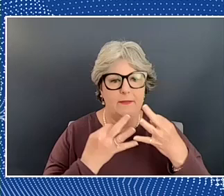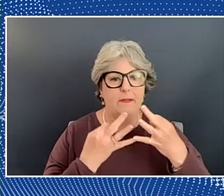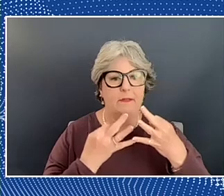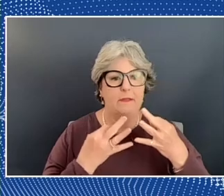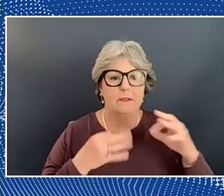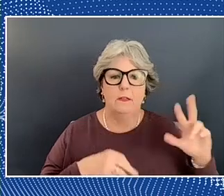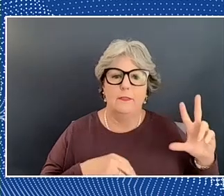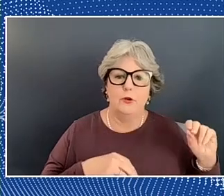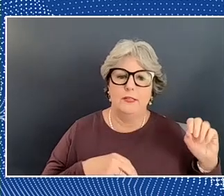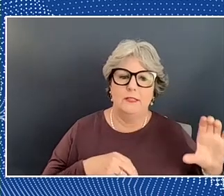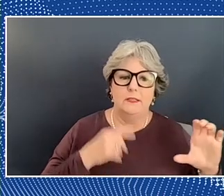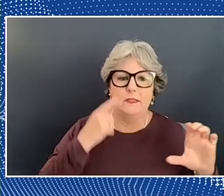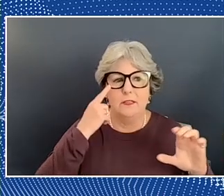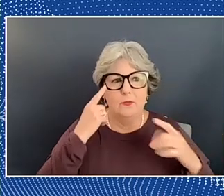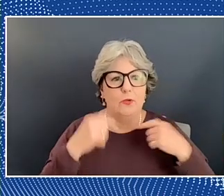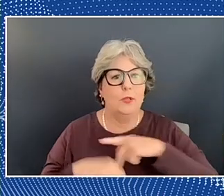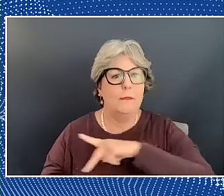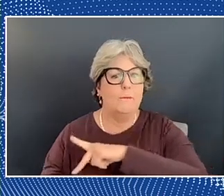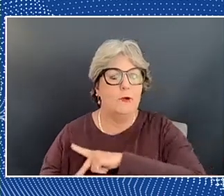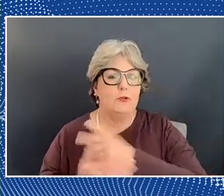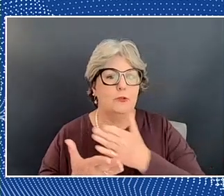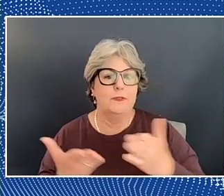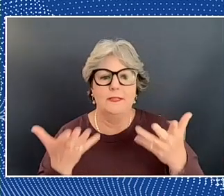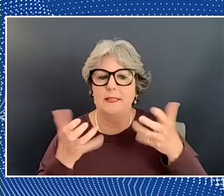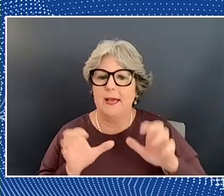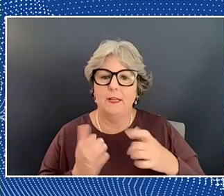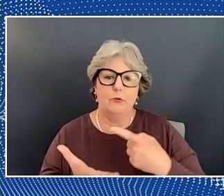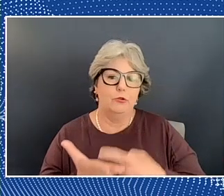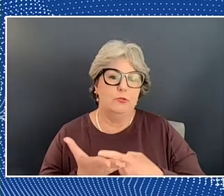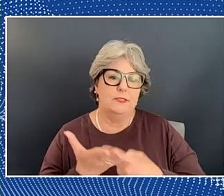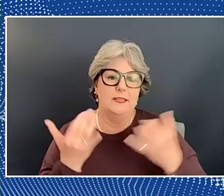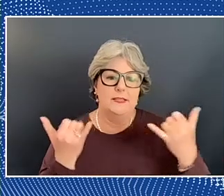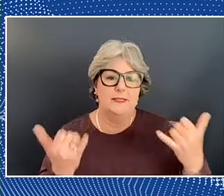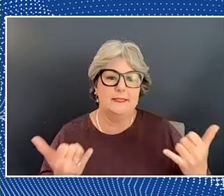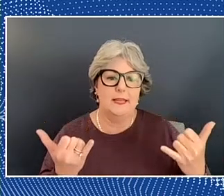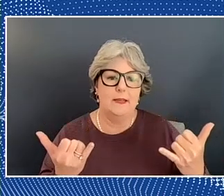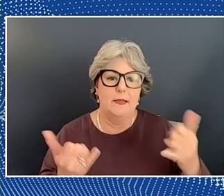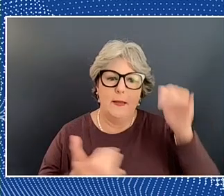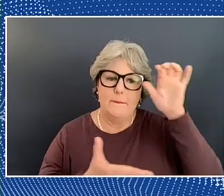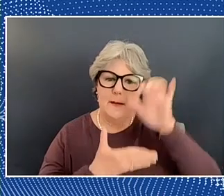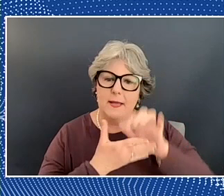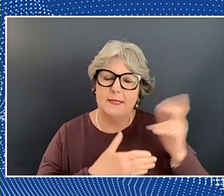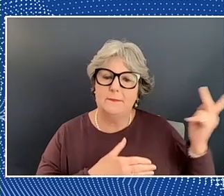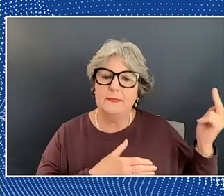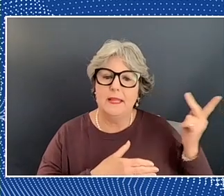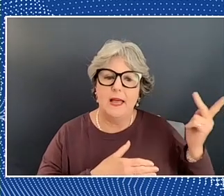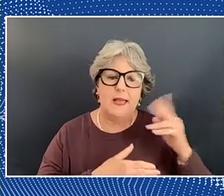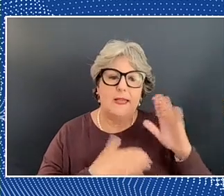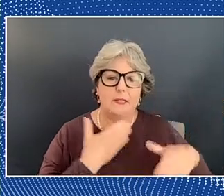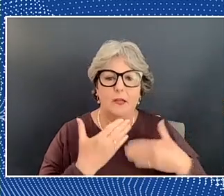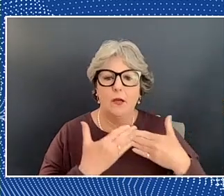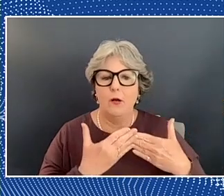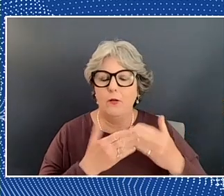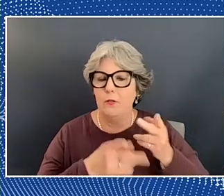Really personal things I don't want to talk about right now. My husband and I, as well as all the other borrowers suffering under